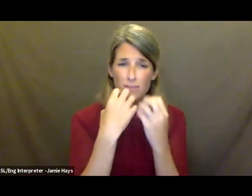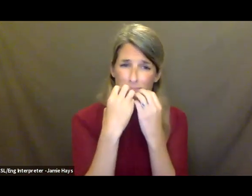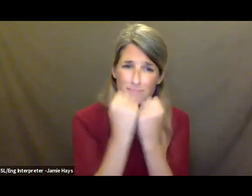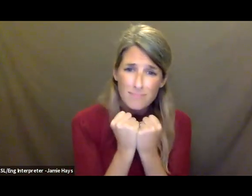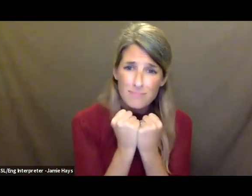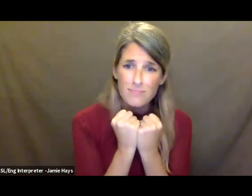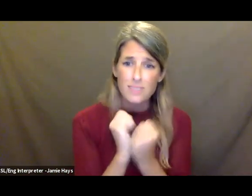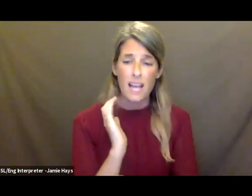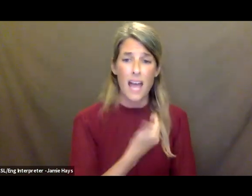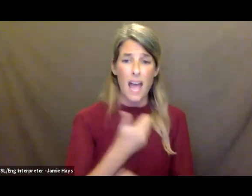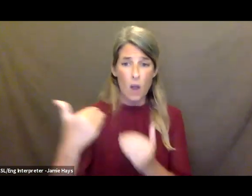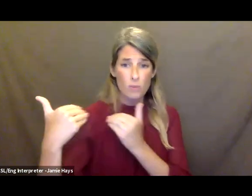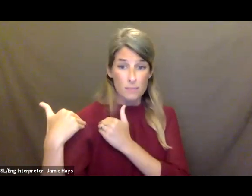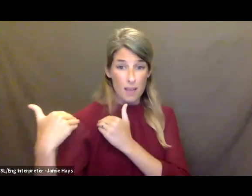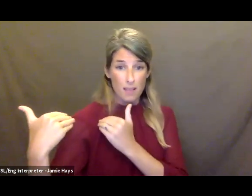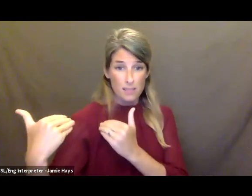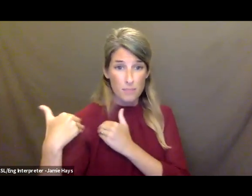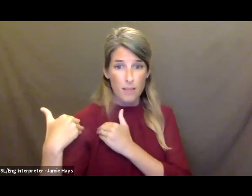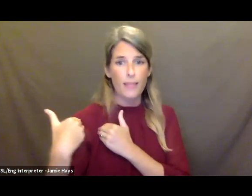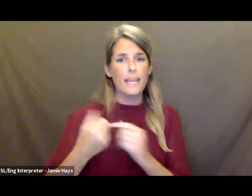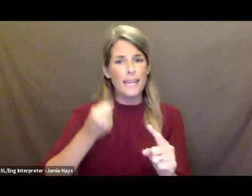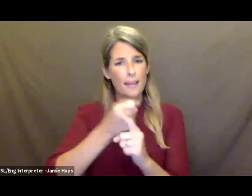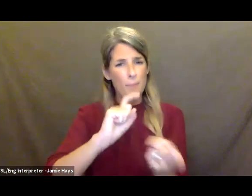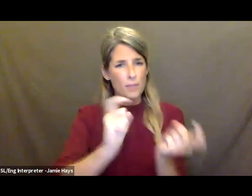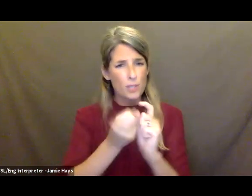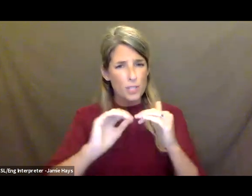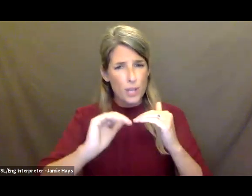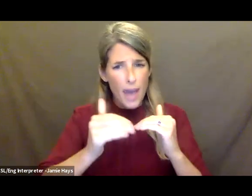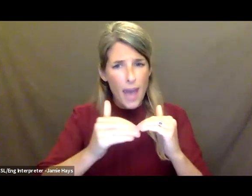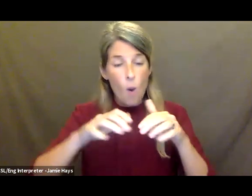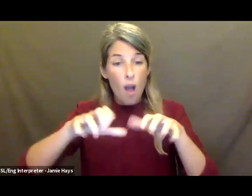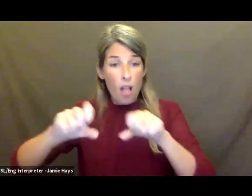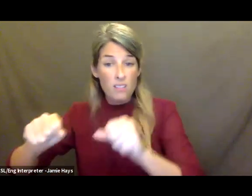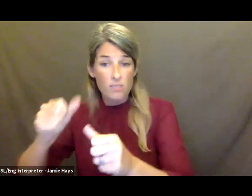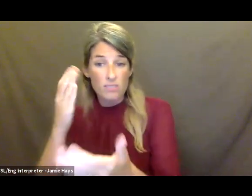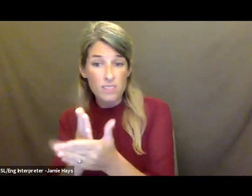reconciliation, decolonization, antiracism, and allyship. Thank